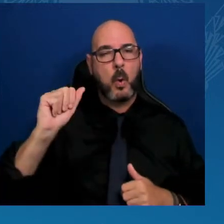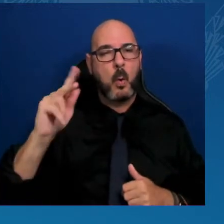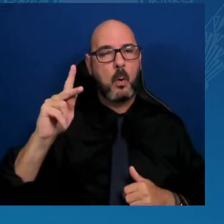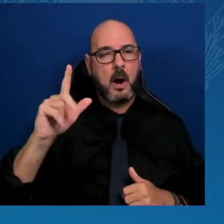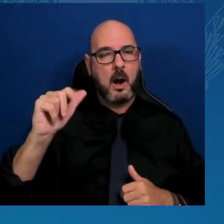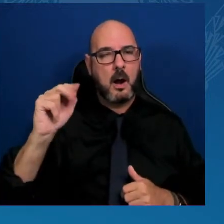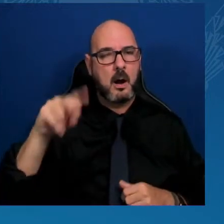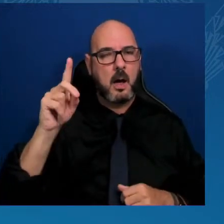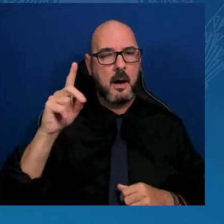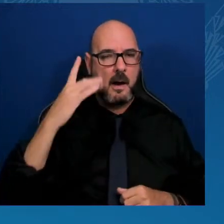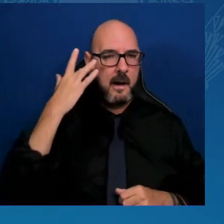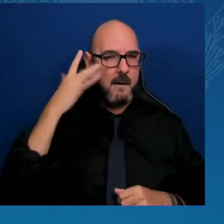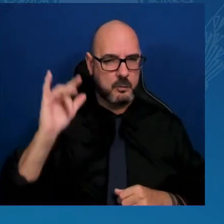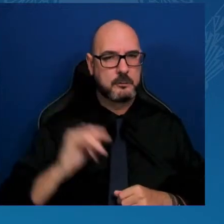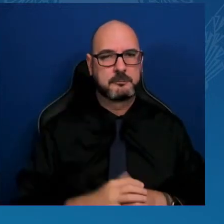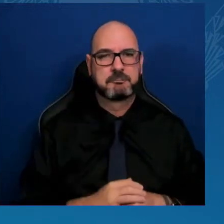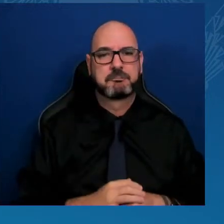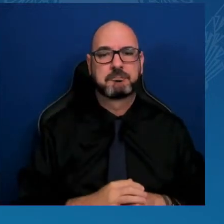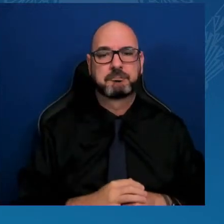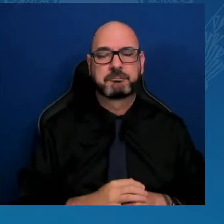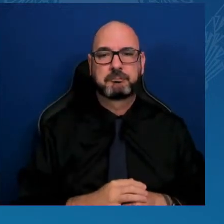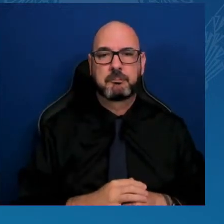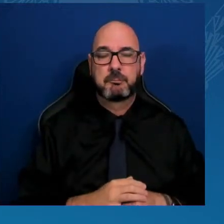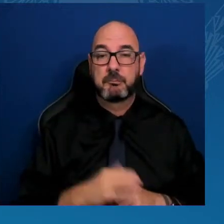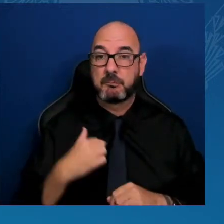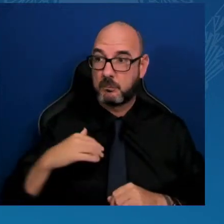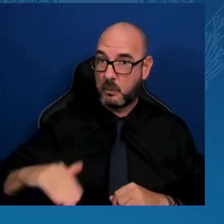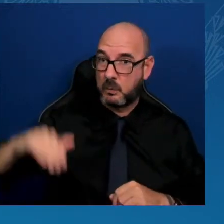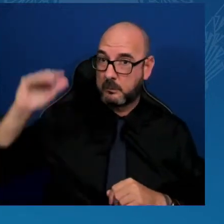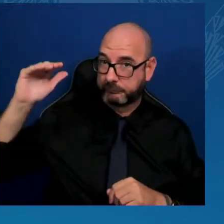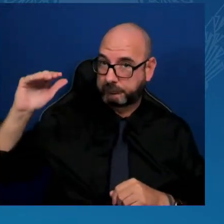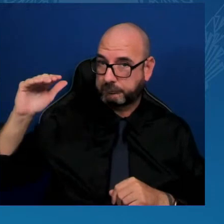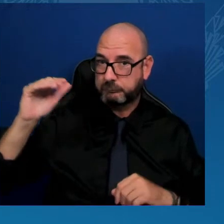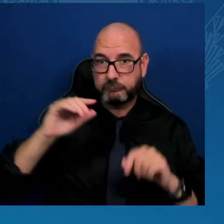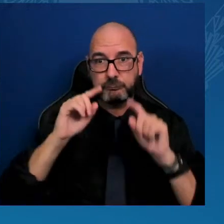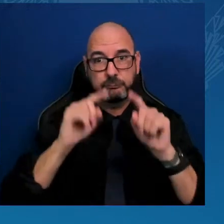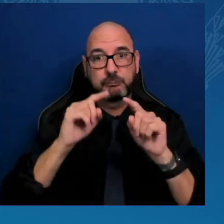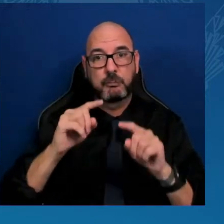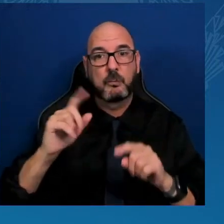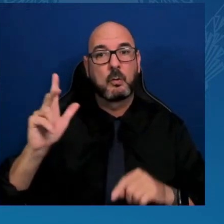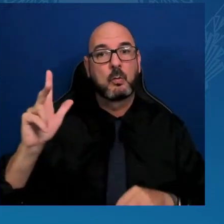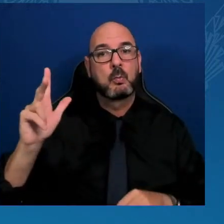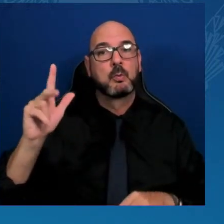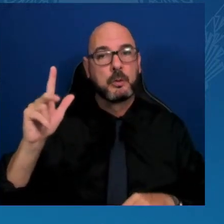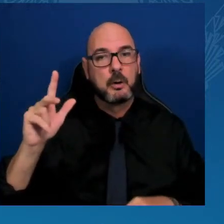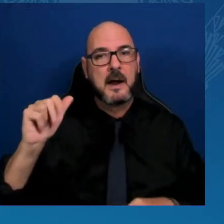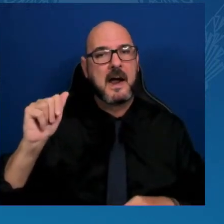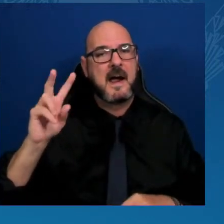and growing up, I attended 23rd Avenue Church of God. My sister Maya and I, we sang in the choir;